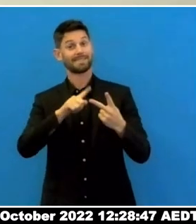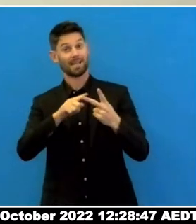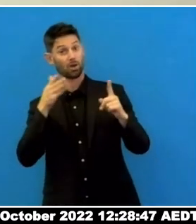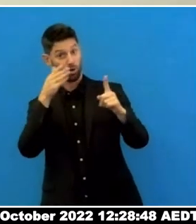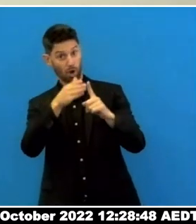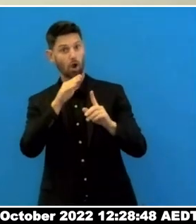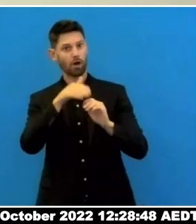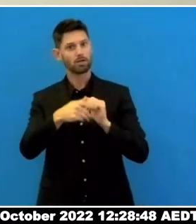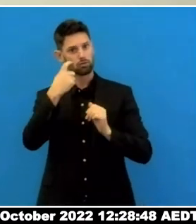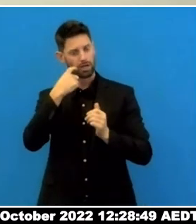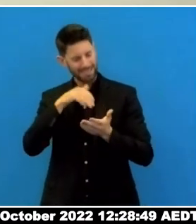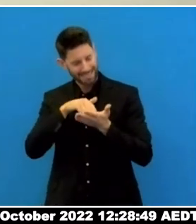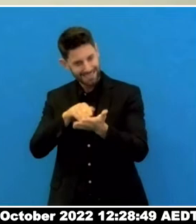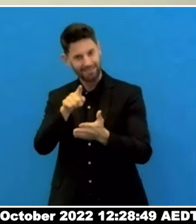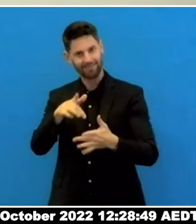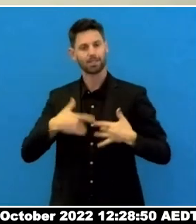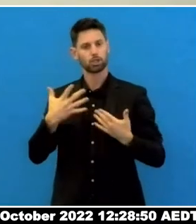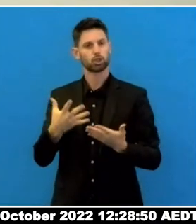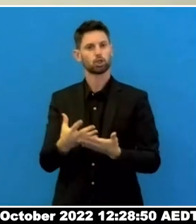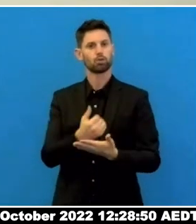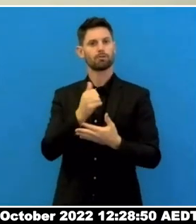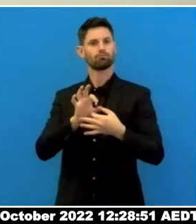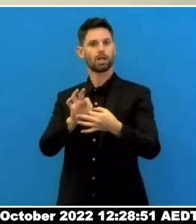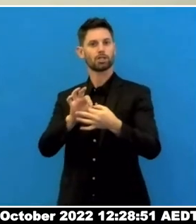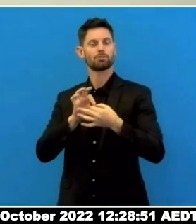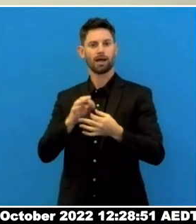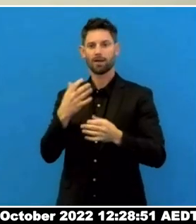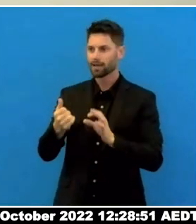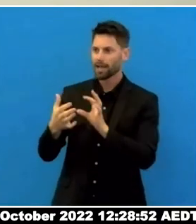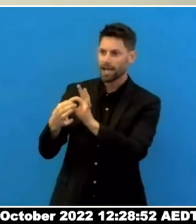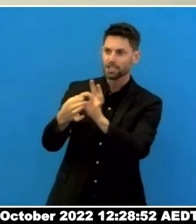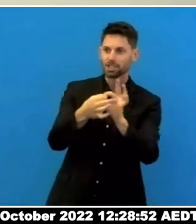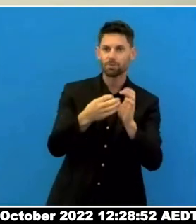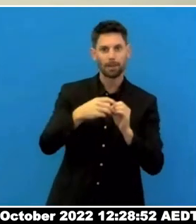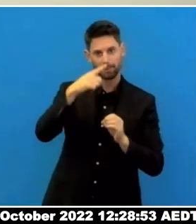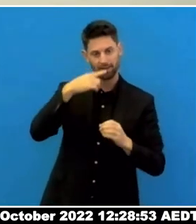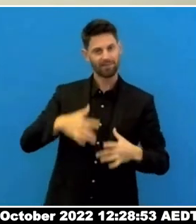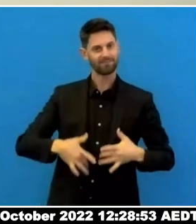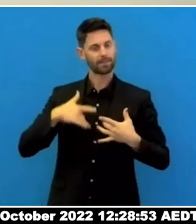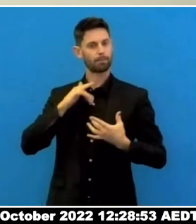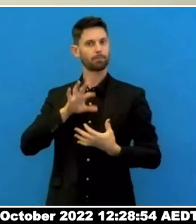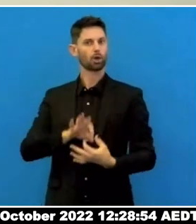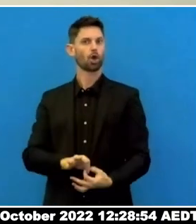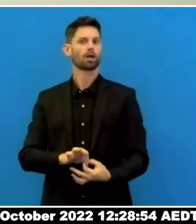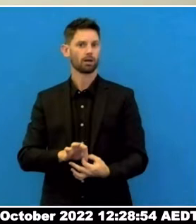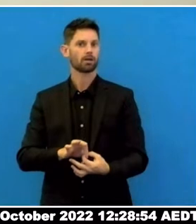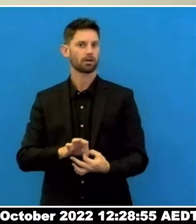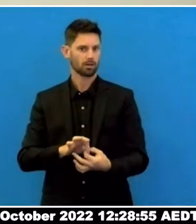around restoring secure attachments, connections to other people and sense of belonging, that's why it's rooted there.